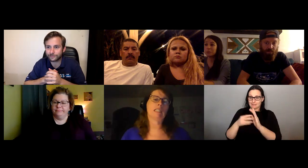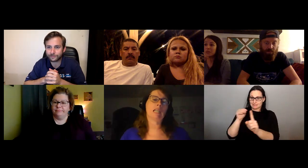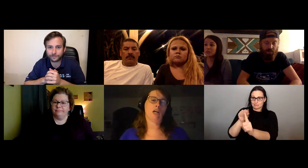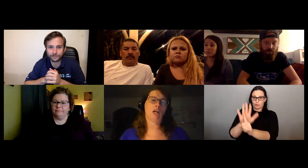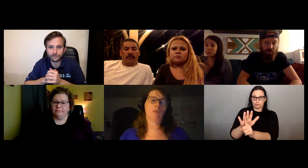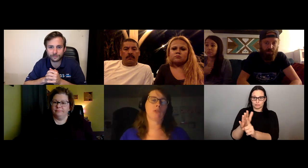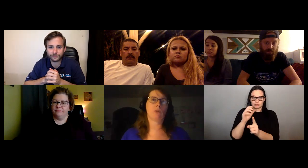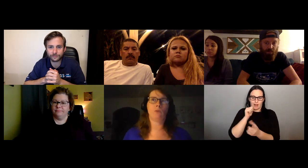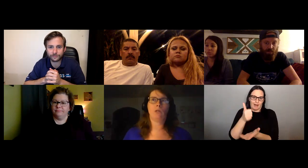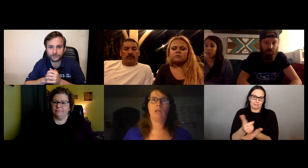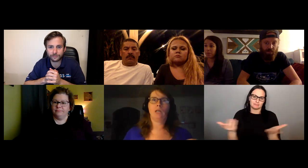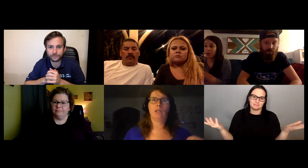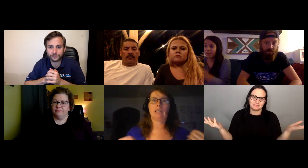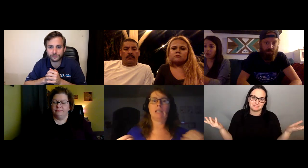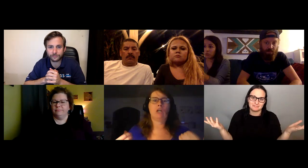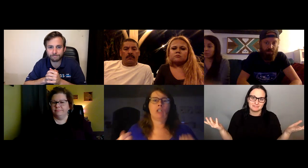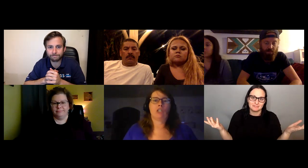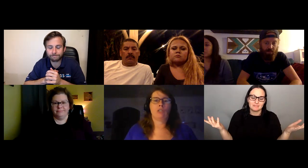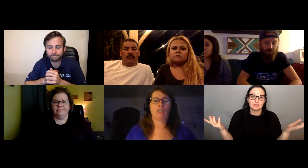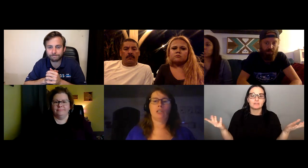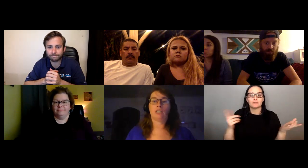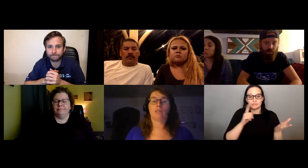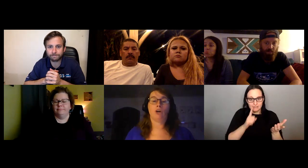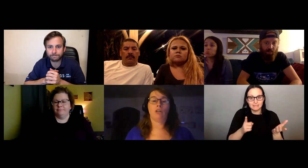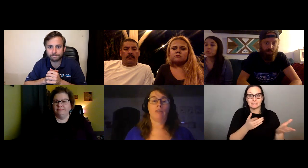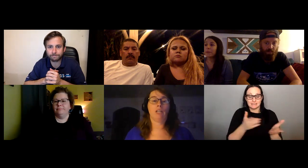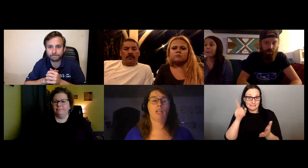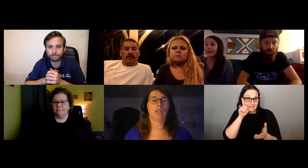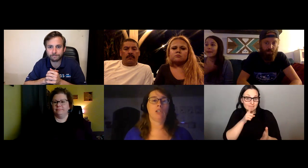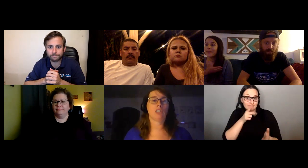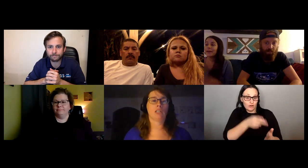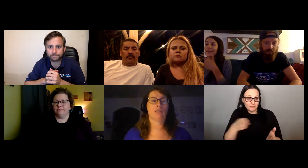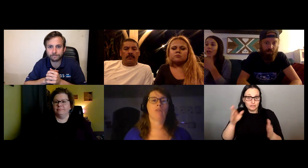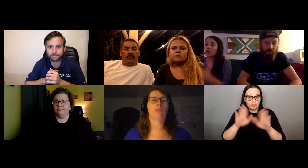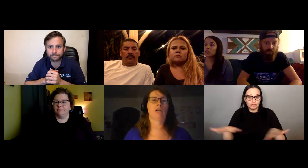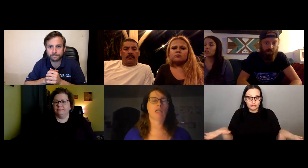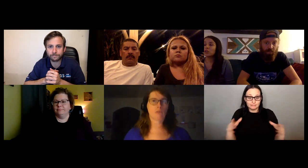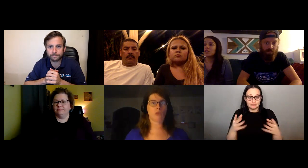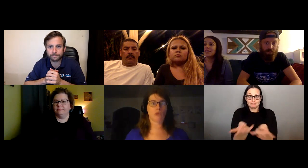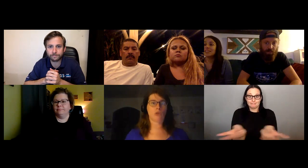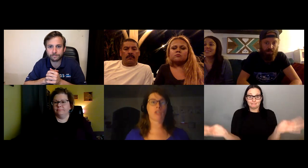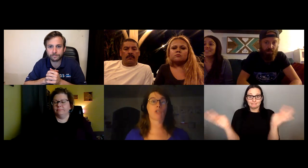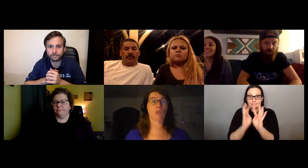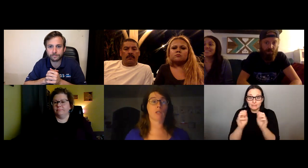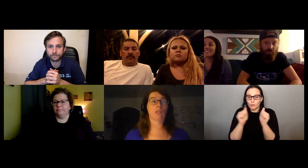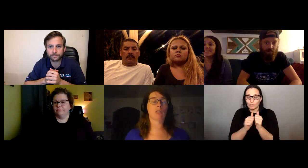help so take our children that are deaf or hard of hearing and they're sitting in the middle of a classroom with 30